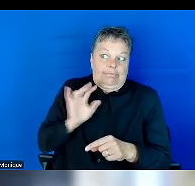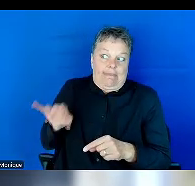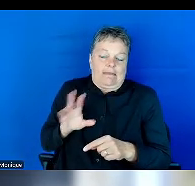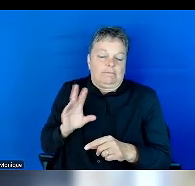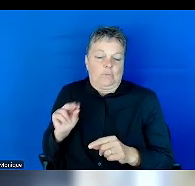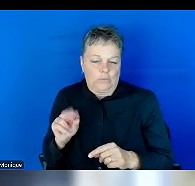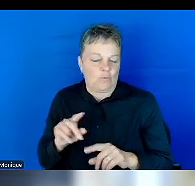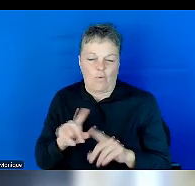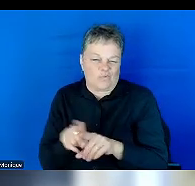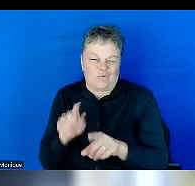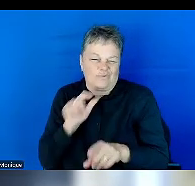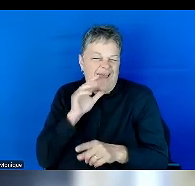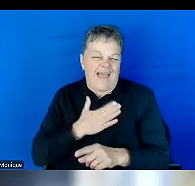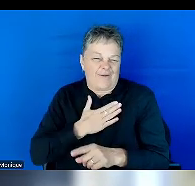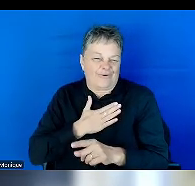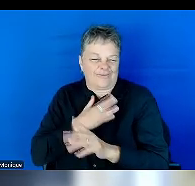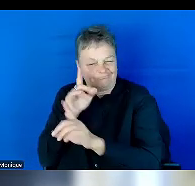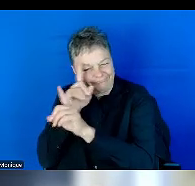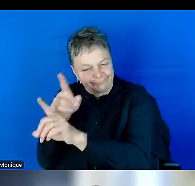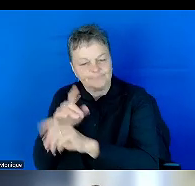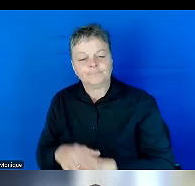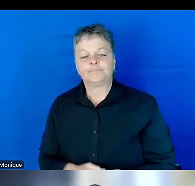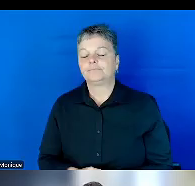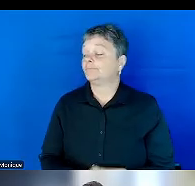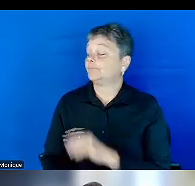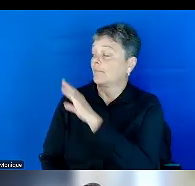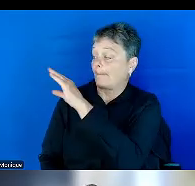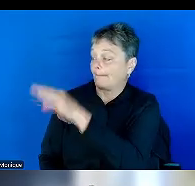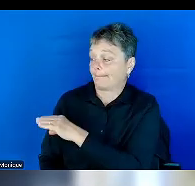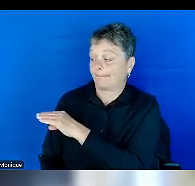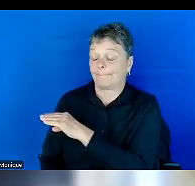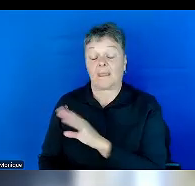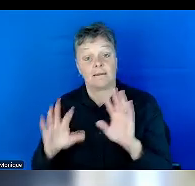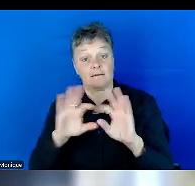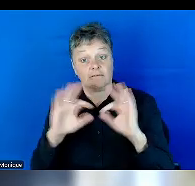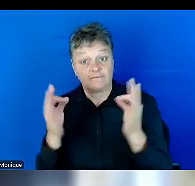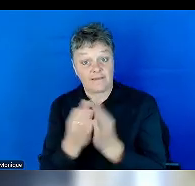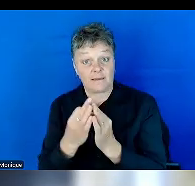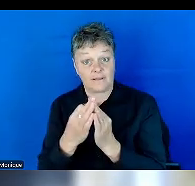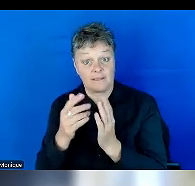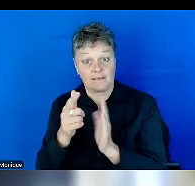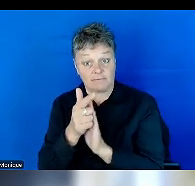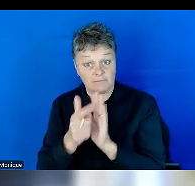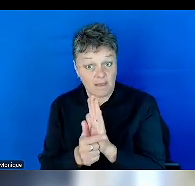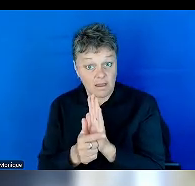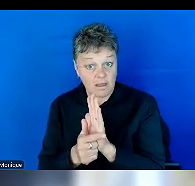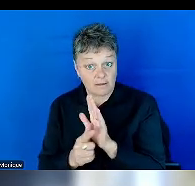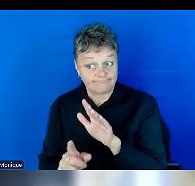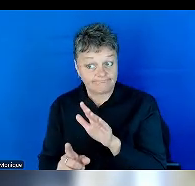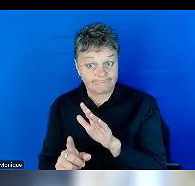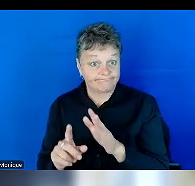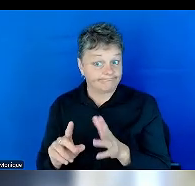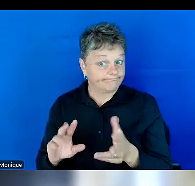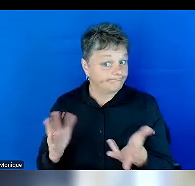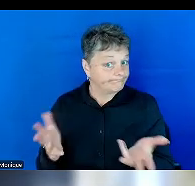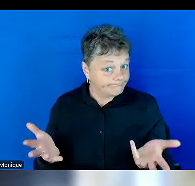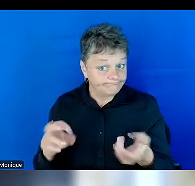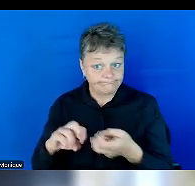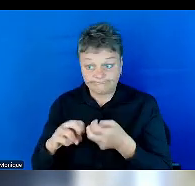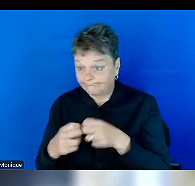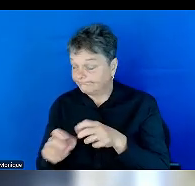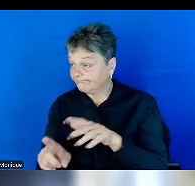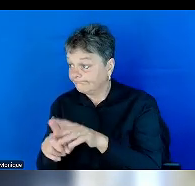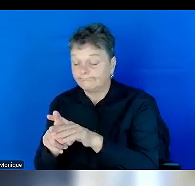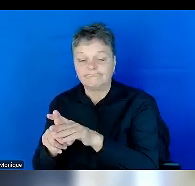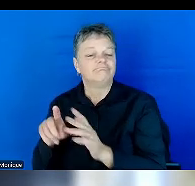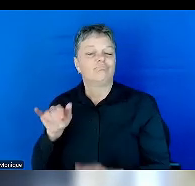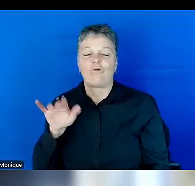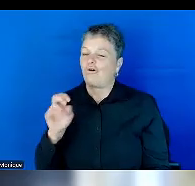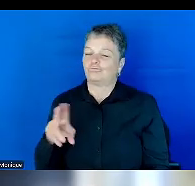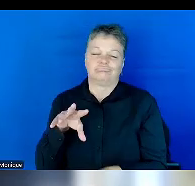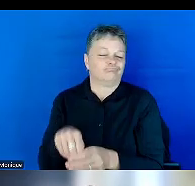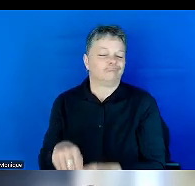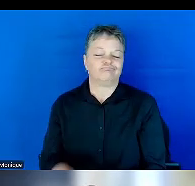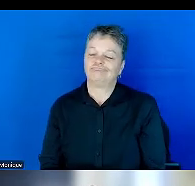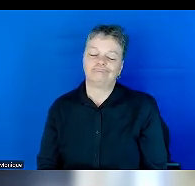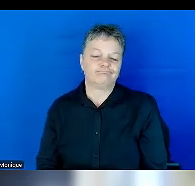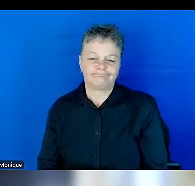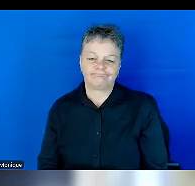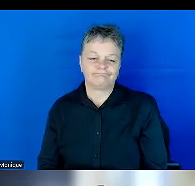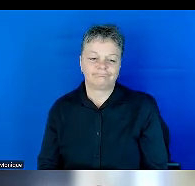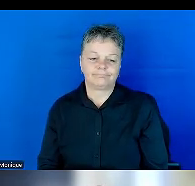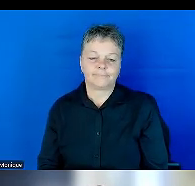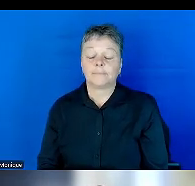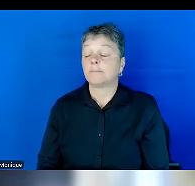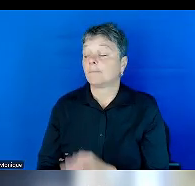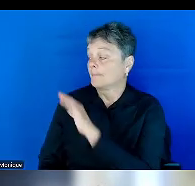also cannot help with family law issues. Um and uh we also do not help with criminal law